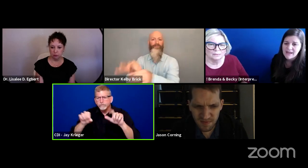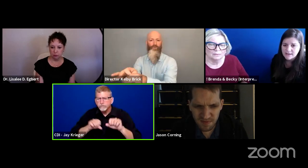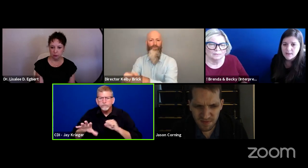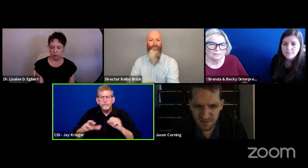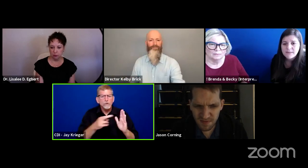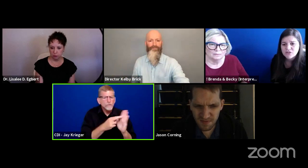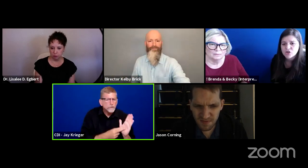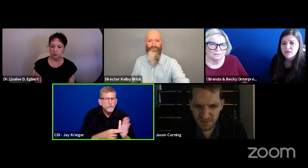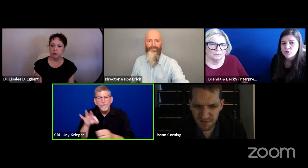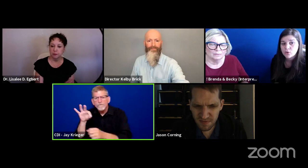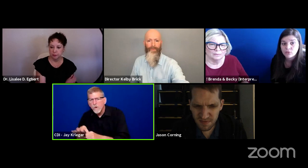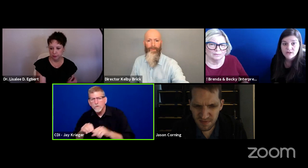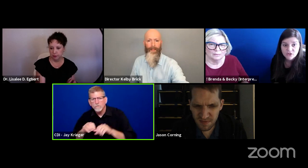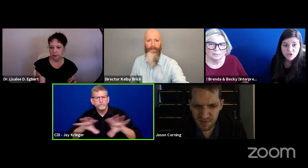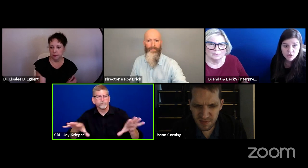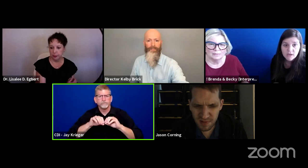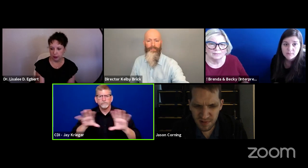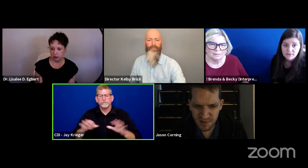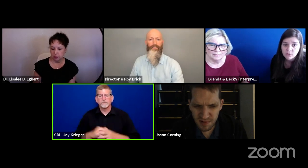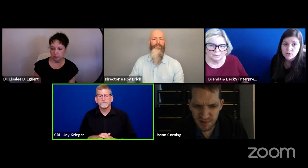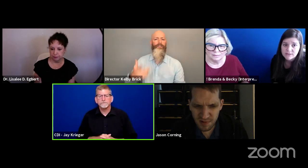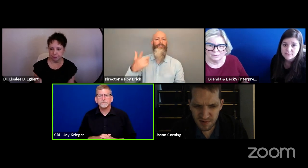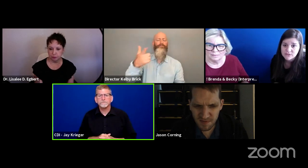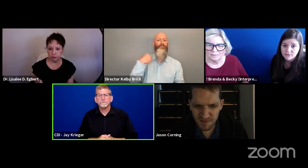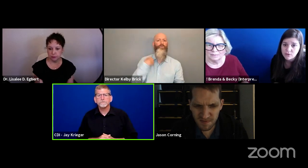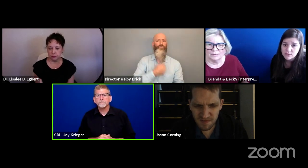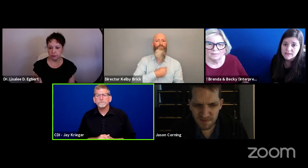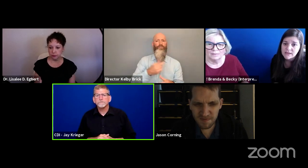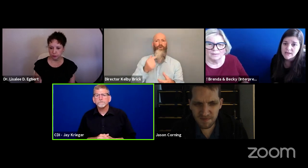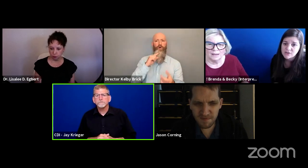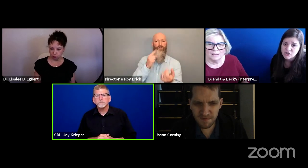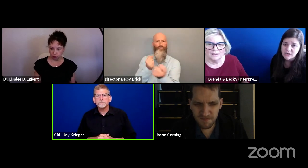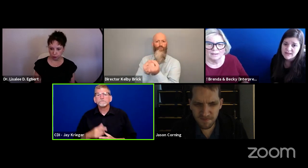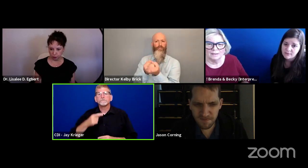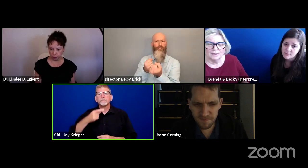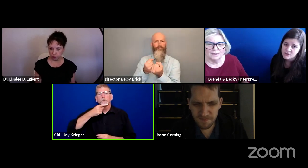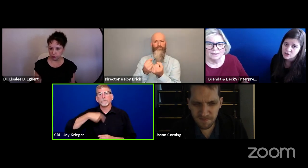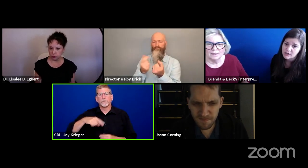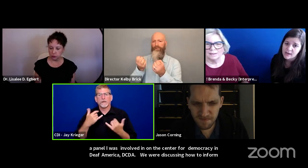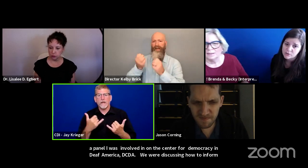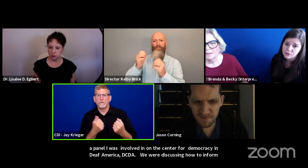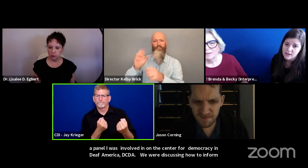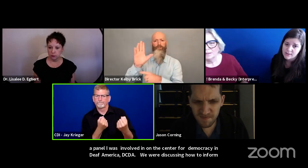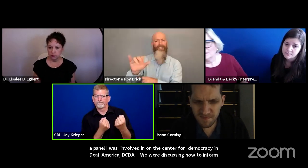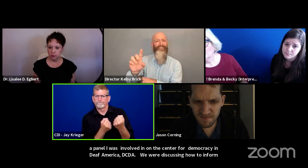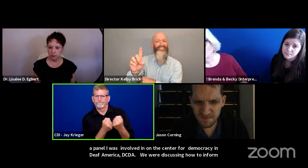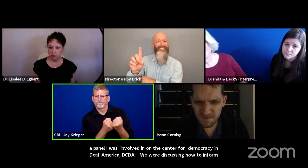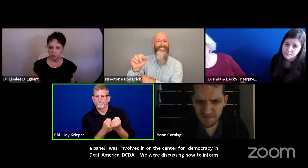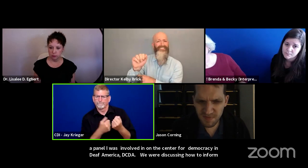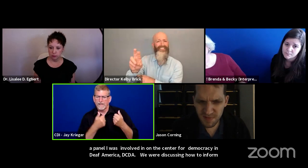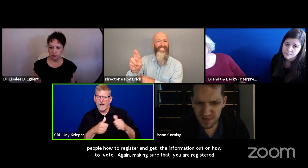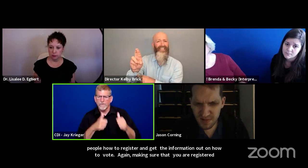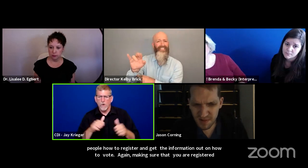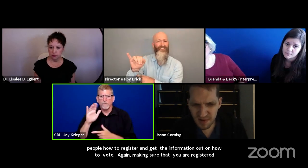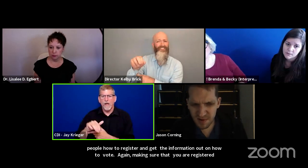Again, making sure that you are registered before you attempt to vote and sharing that information on how to do that.